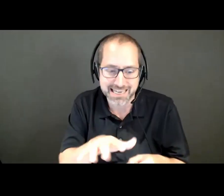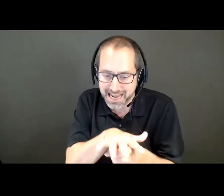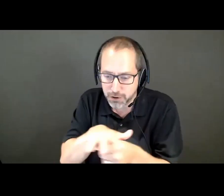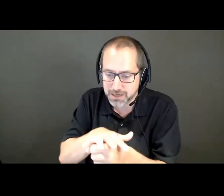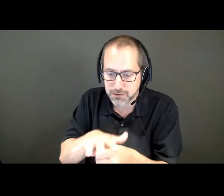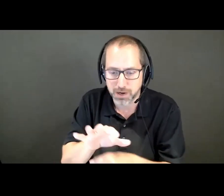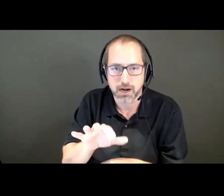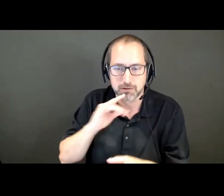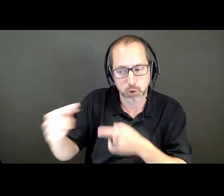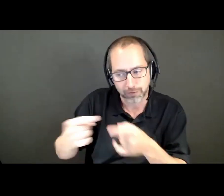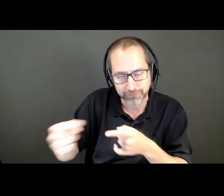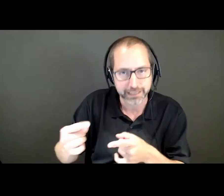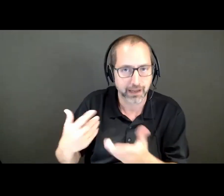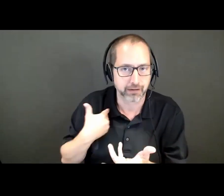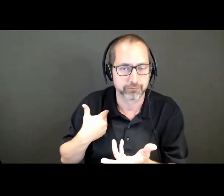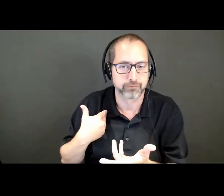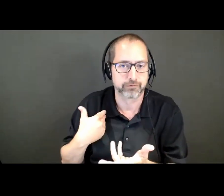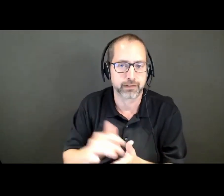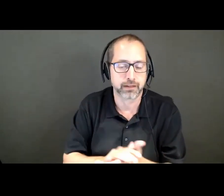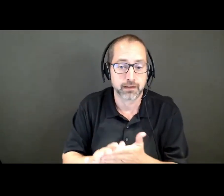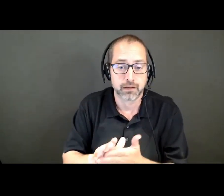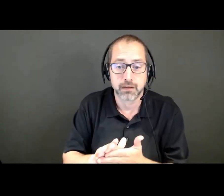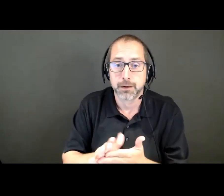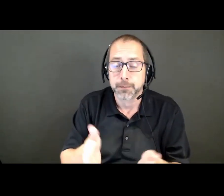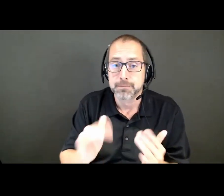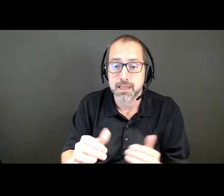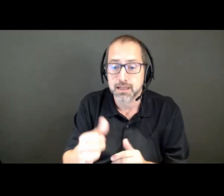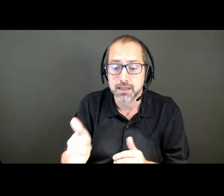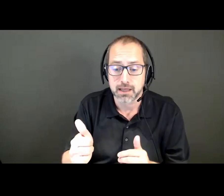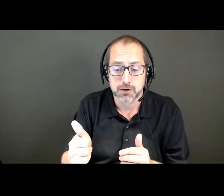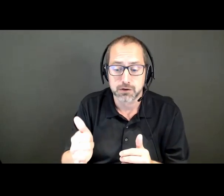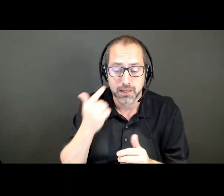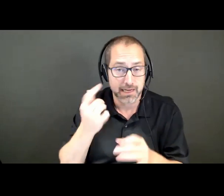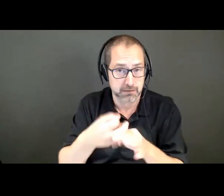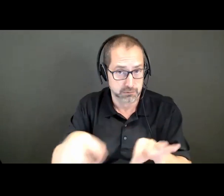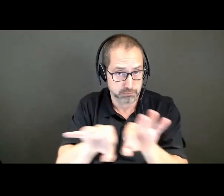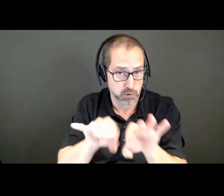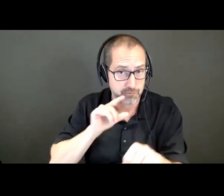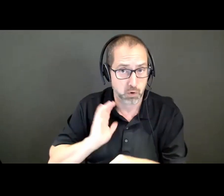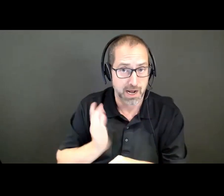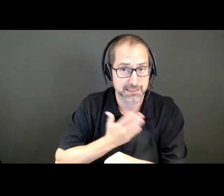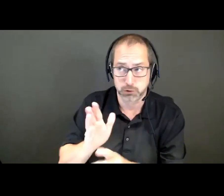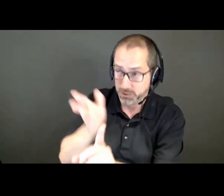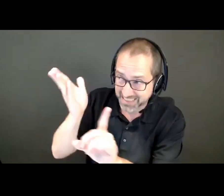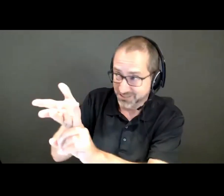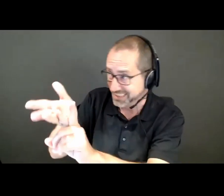And another thing that would definitely make our advocacy arguments much more convincing would be